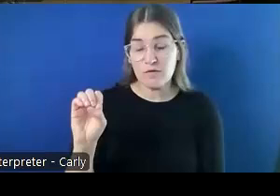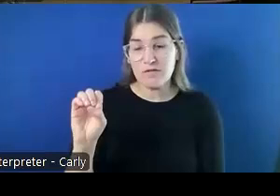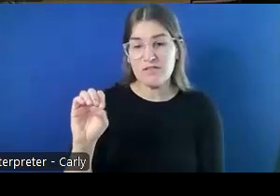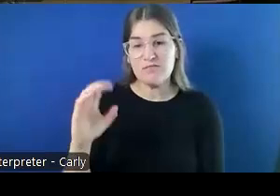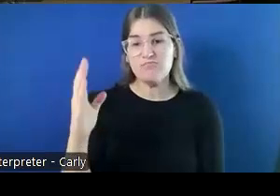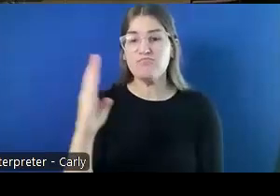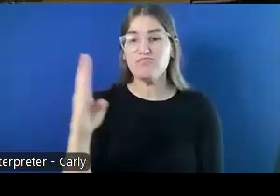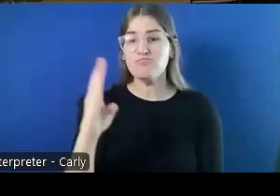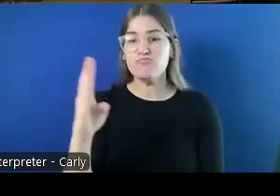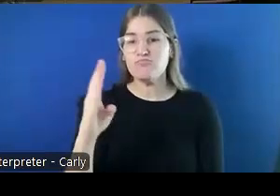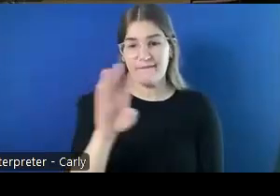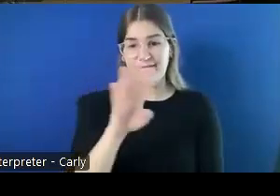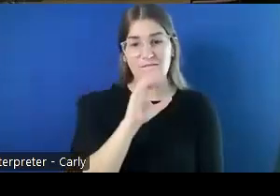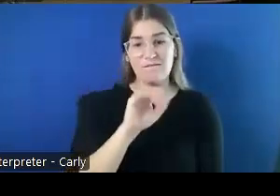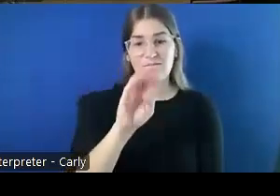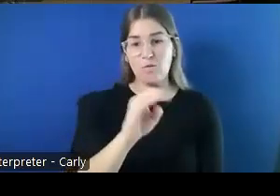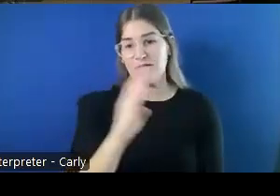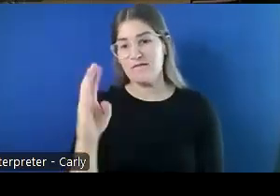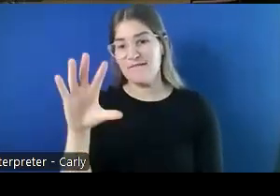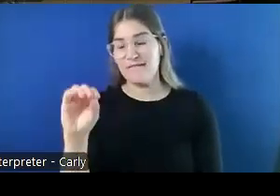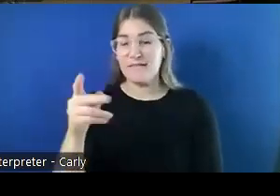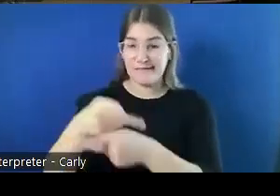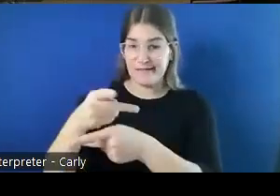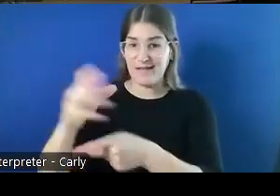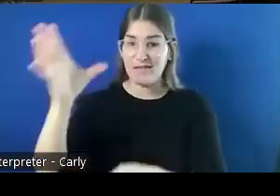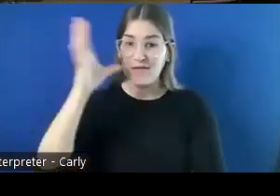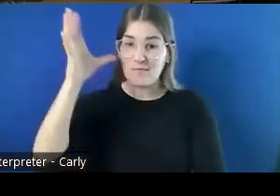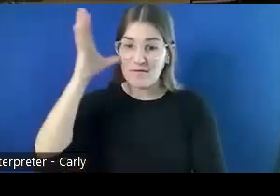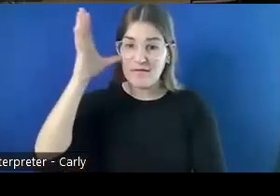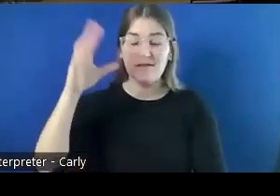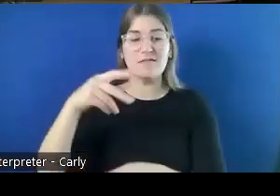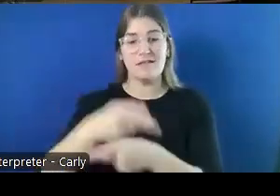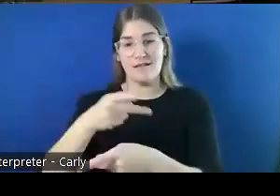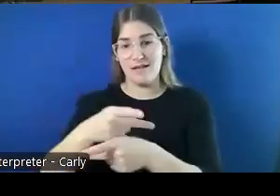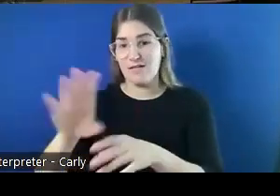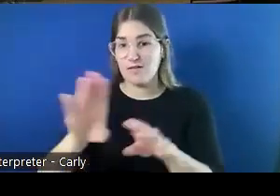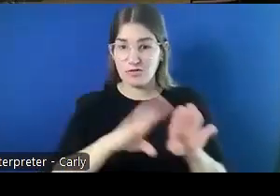and these people who are caring for their parent caring for their children you know juggling actual